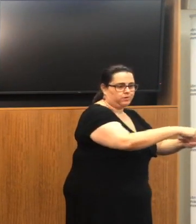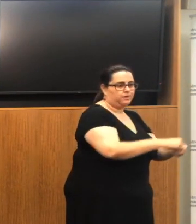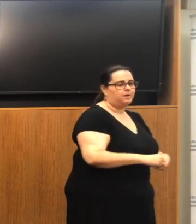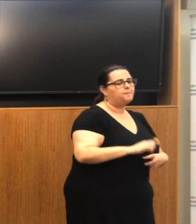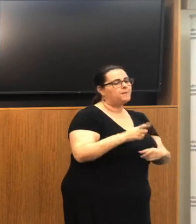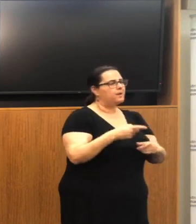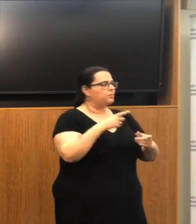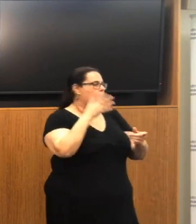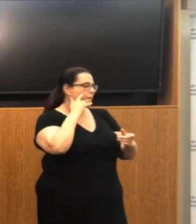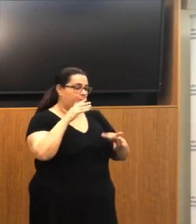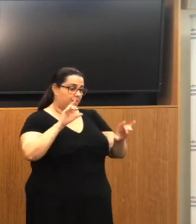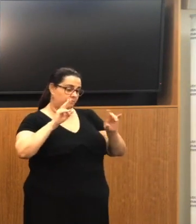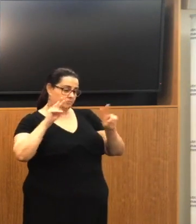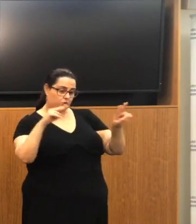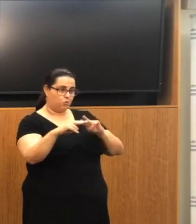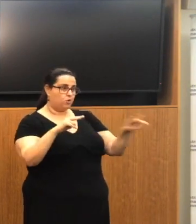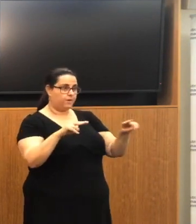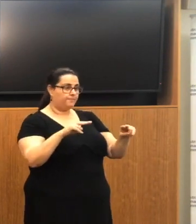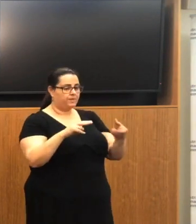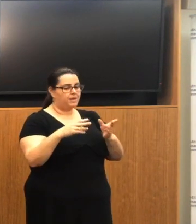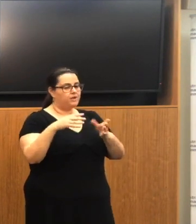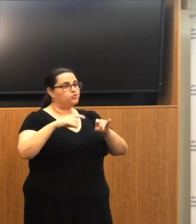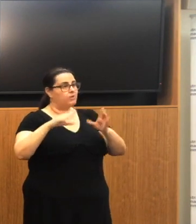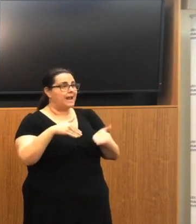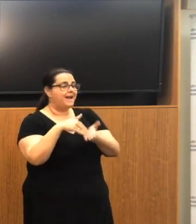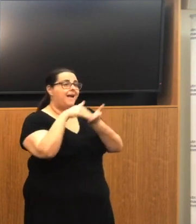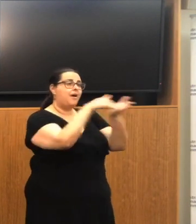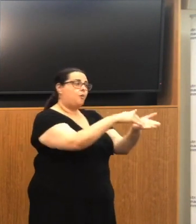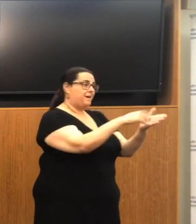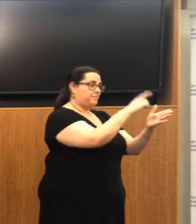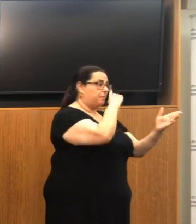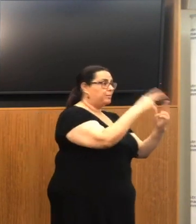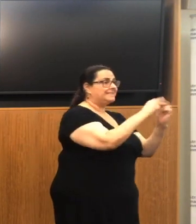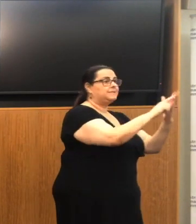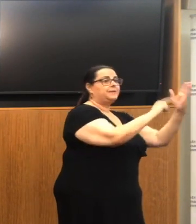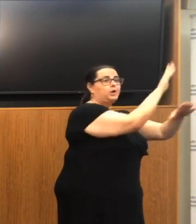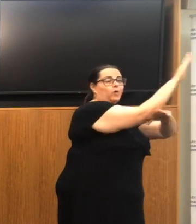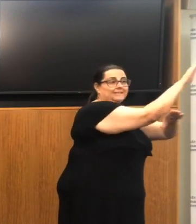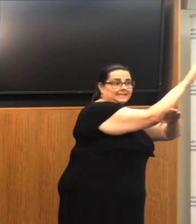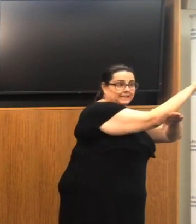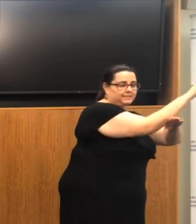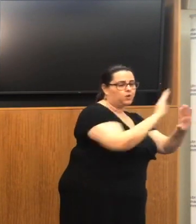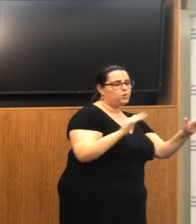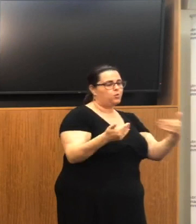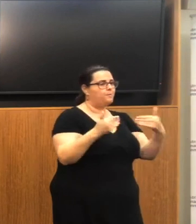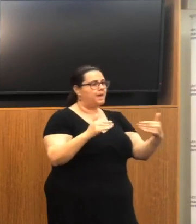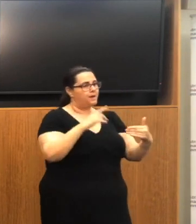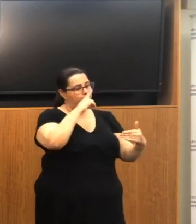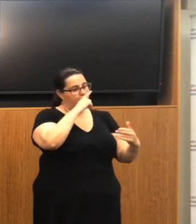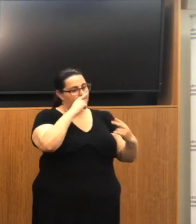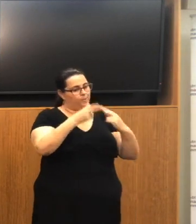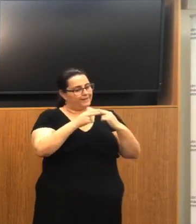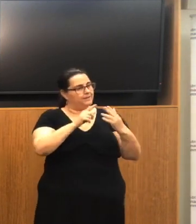programs versus refugee situations and we look at funding that might go toward organizations like Unicef